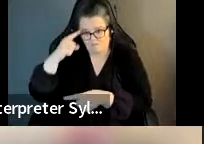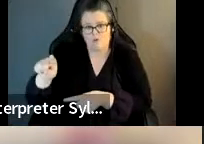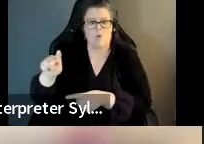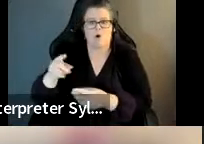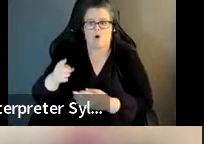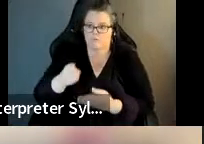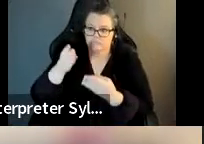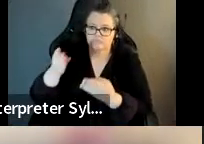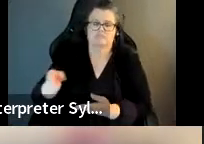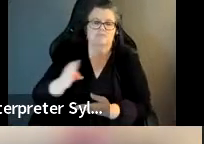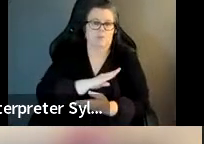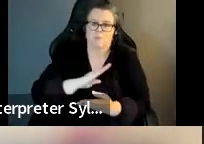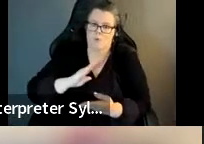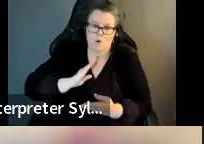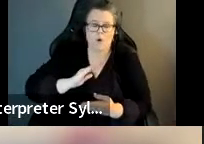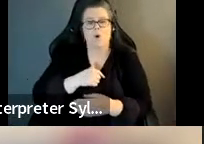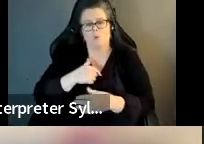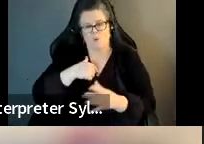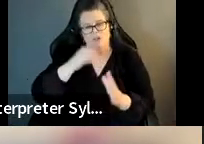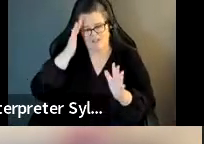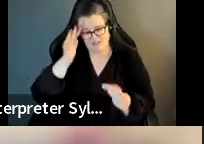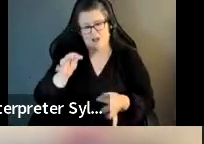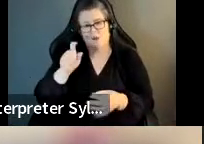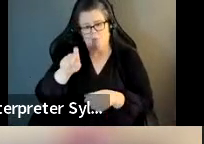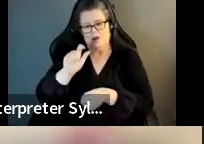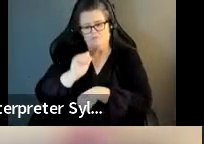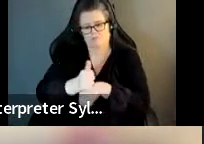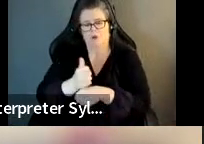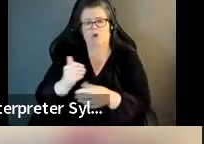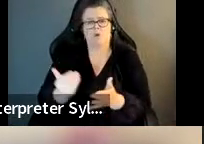We decided that a new focus study must be commenced that captured and represented the